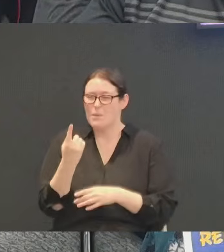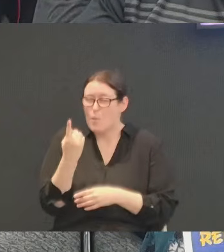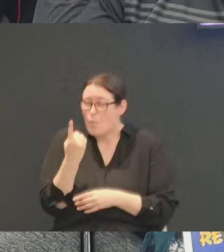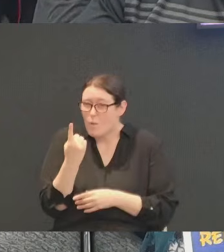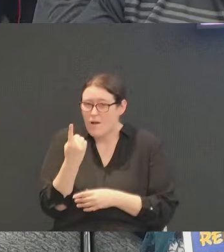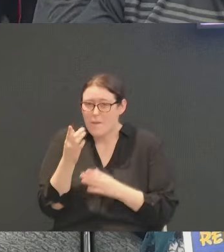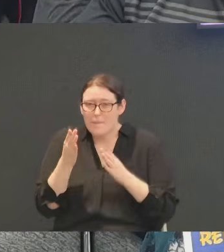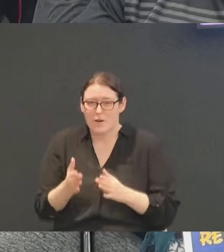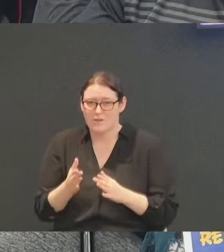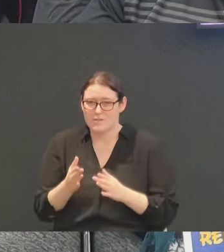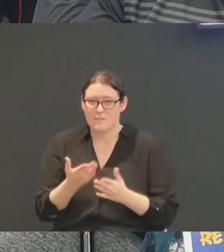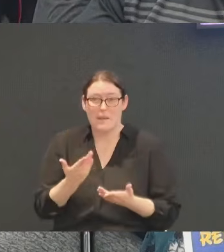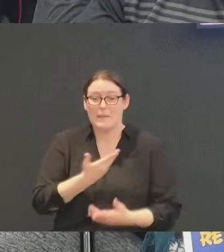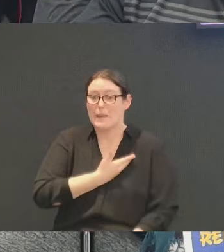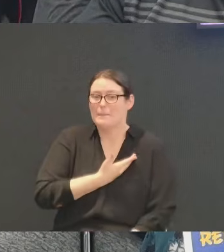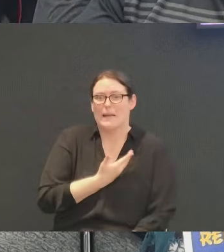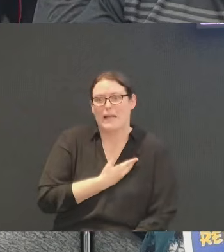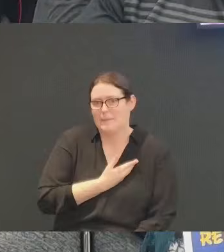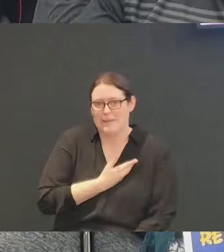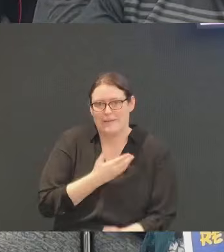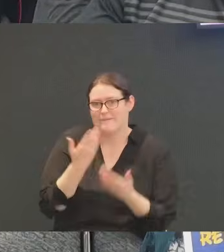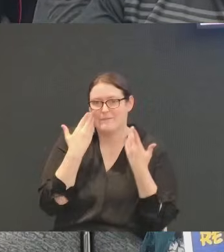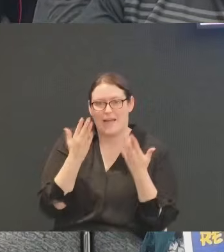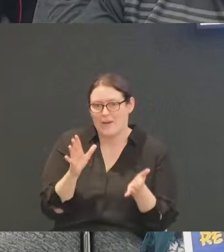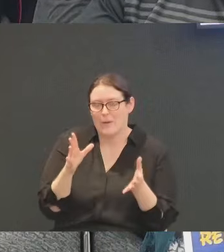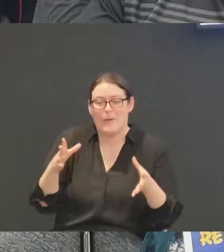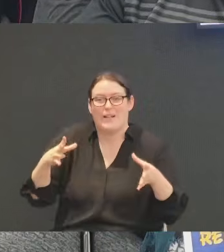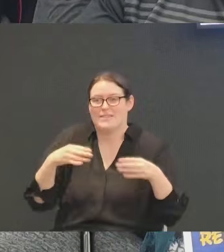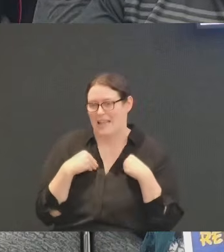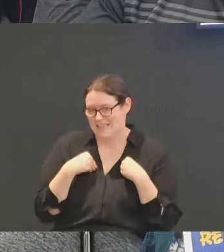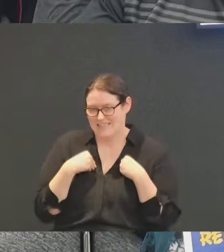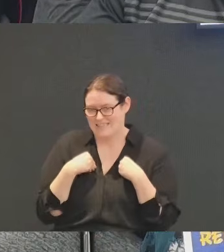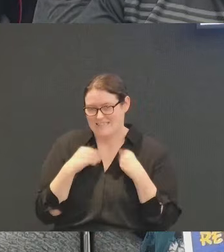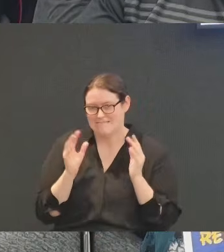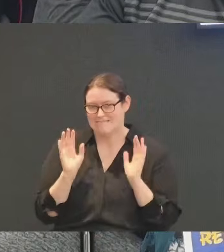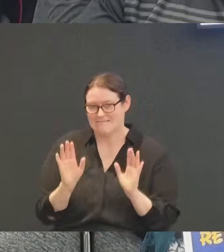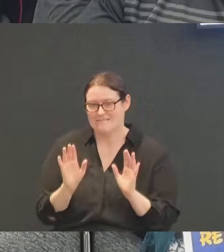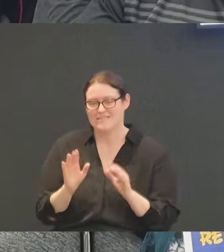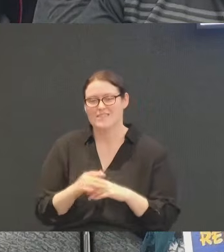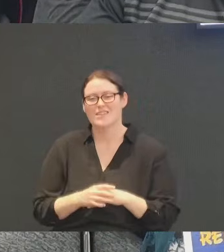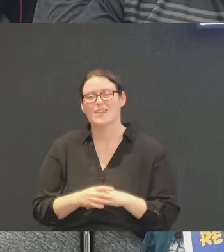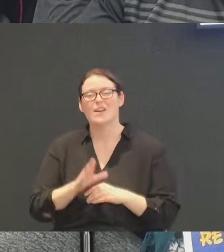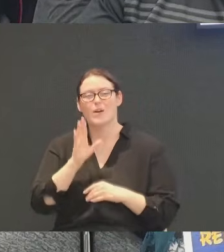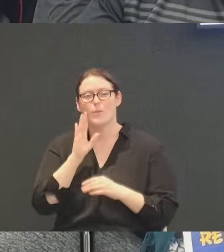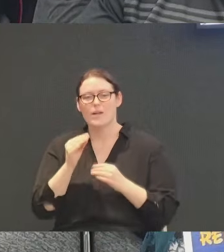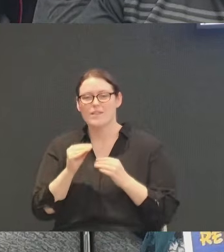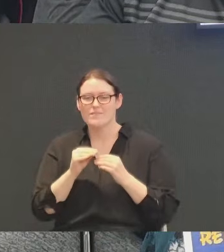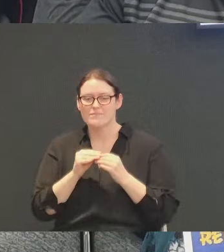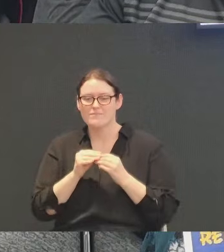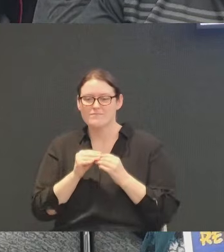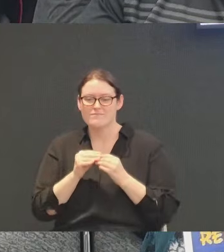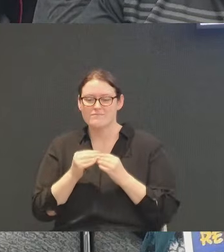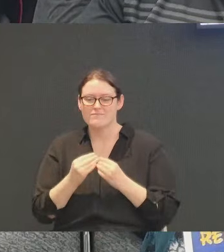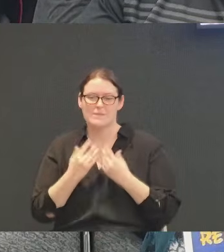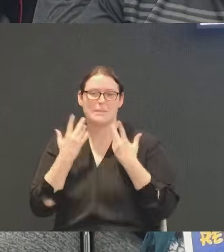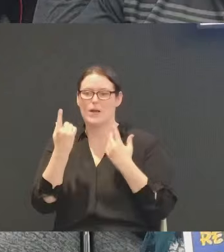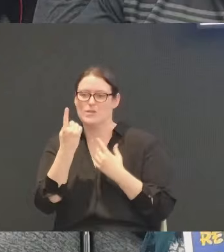It could be a baby. Okay, I'll take it. You're going to inspire someone one day. And I truly